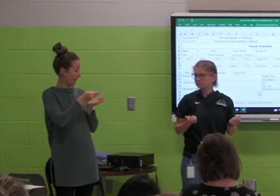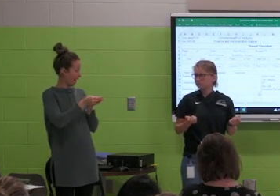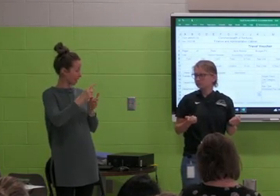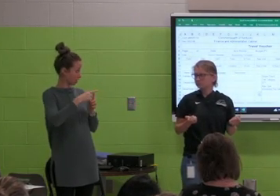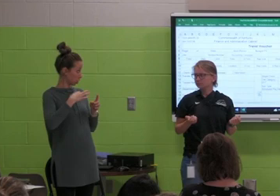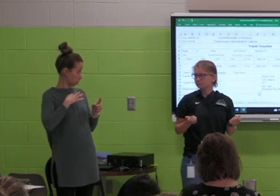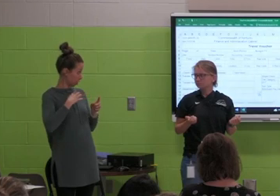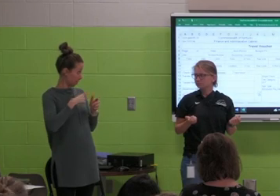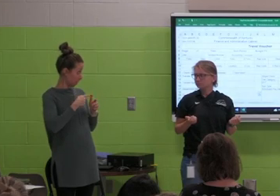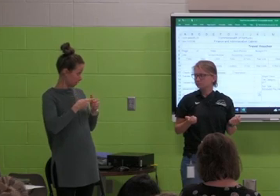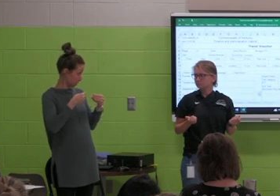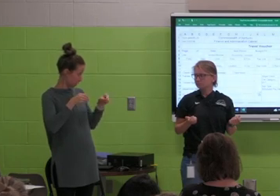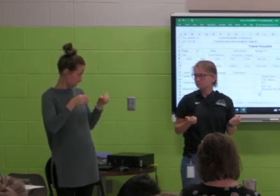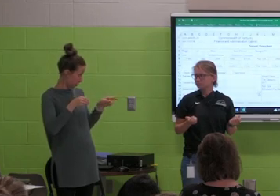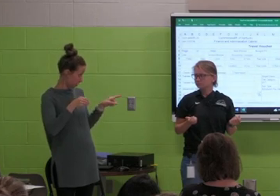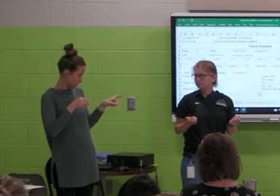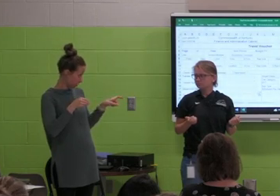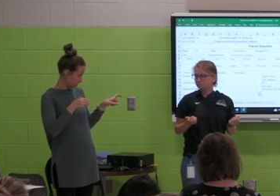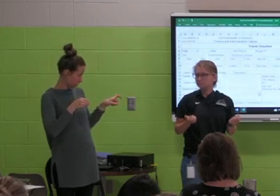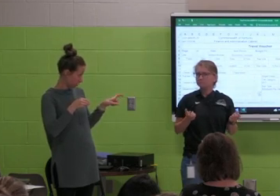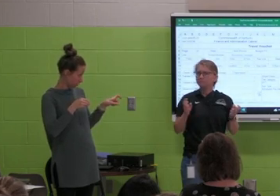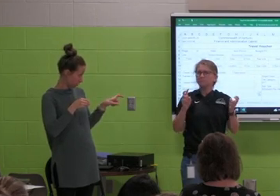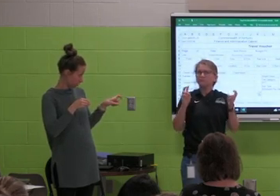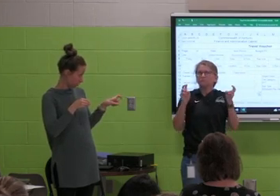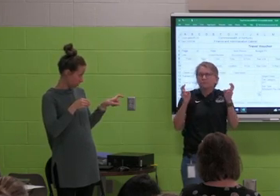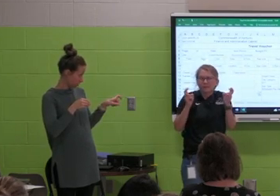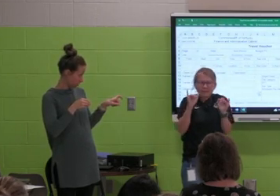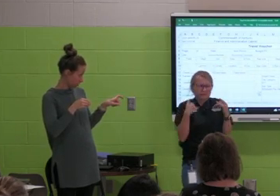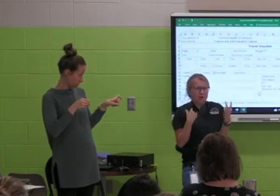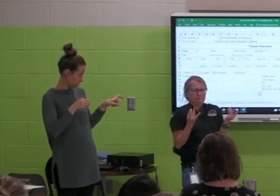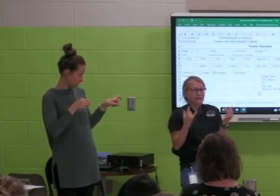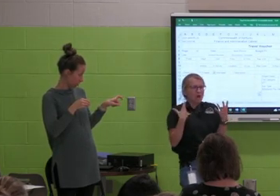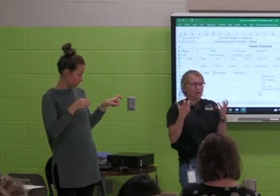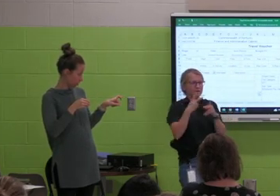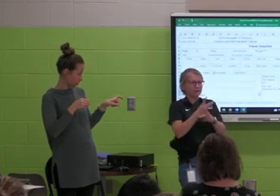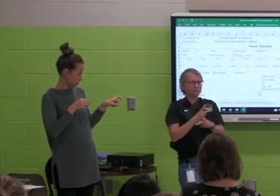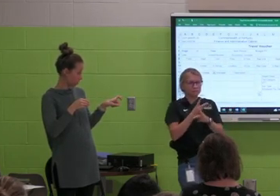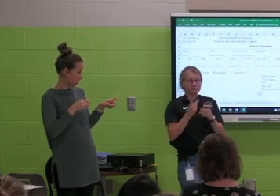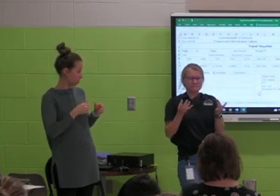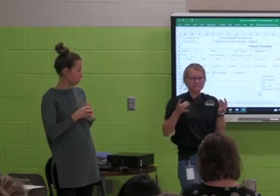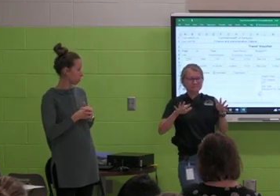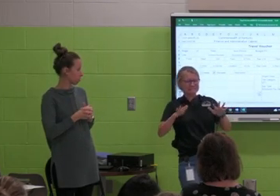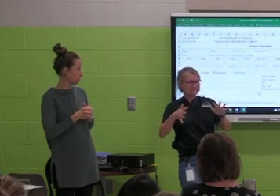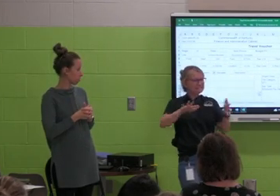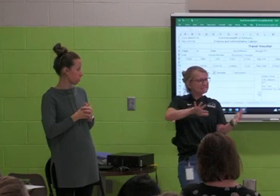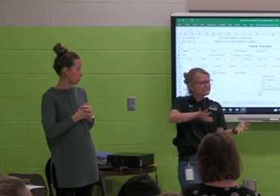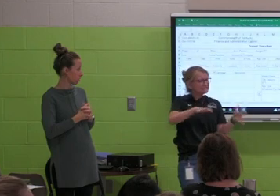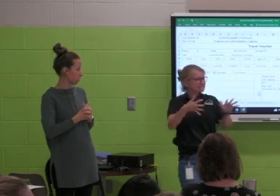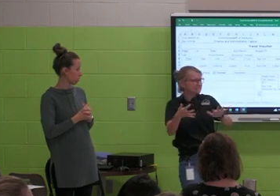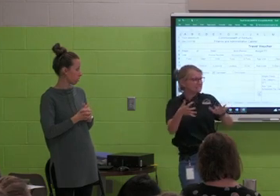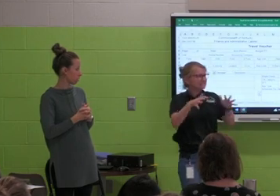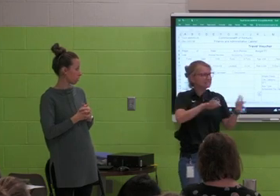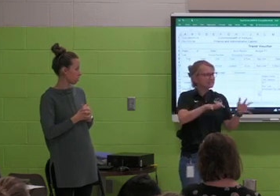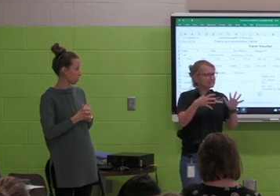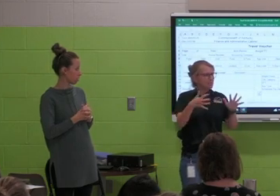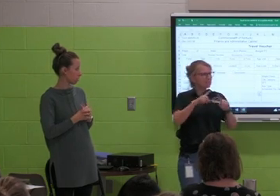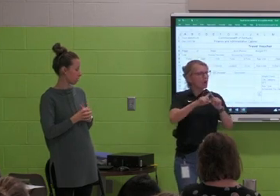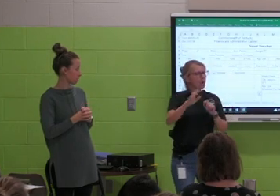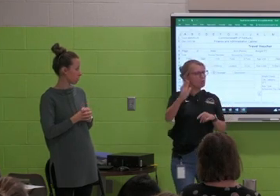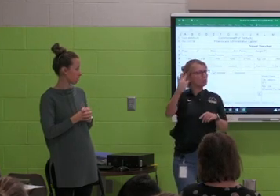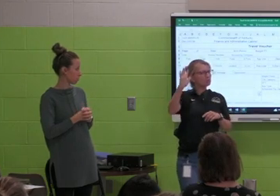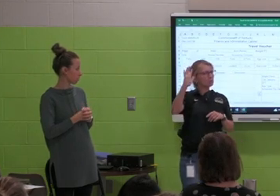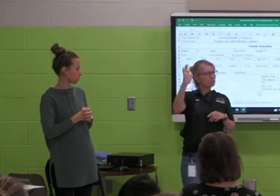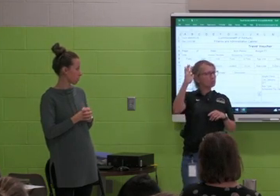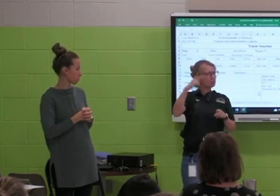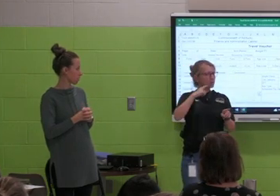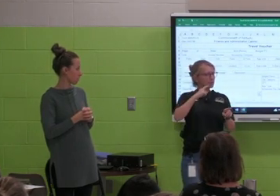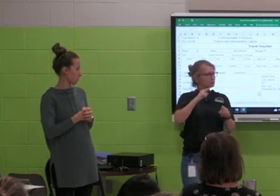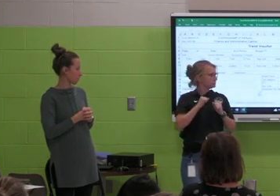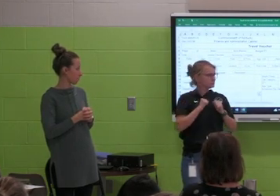them I just want to be careful I feel like it's a little bit sticky appreciate